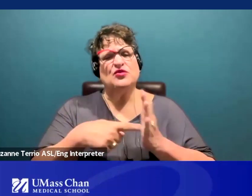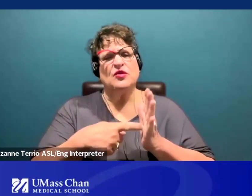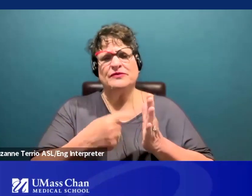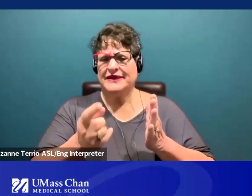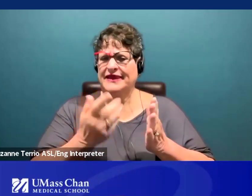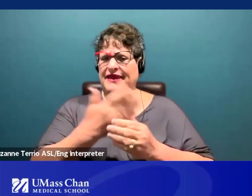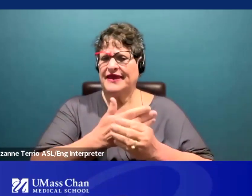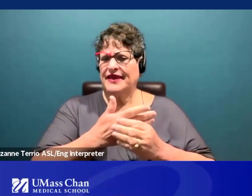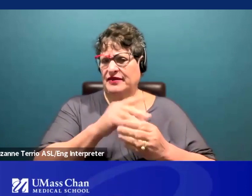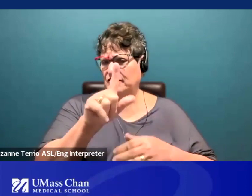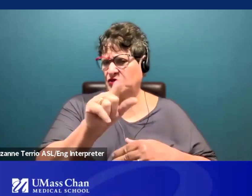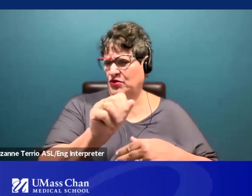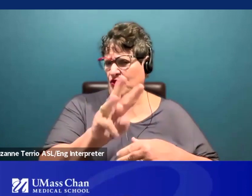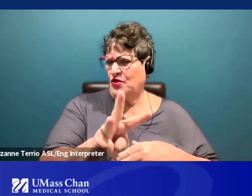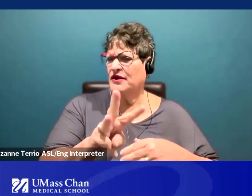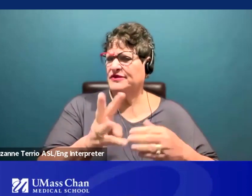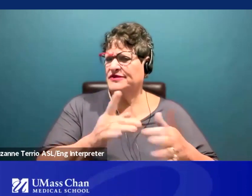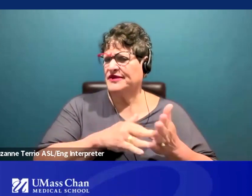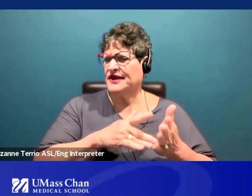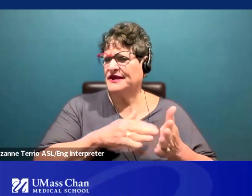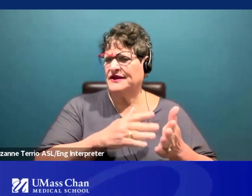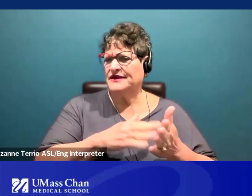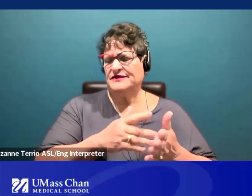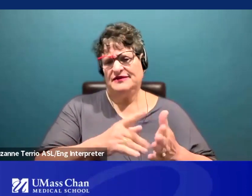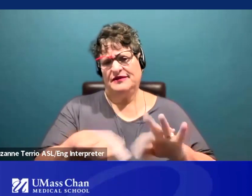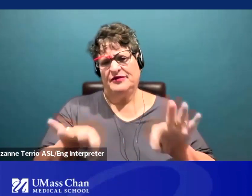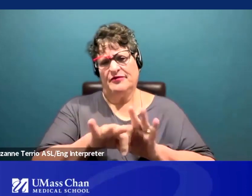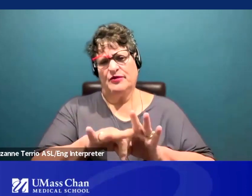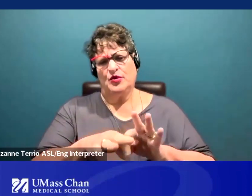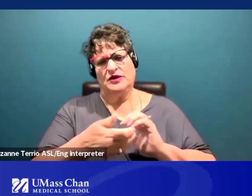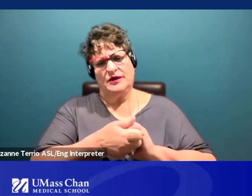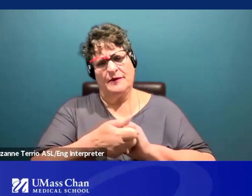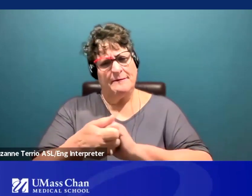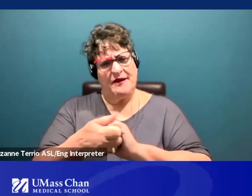the bond between parents and children with the same disabilities?